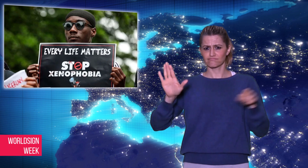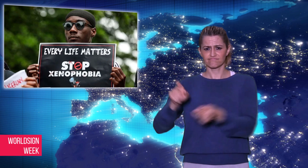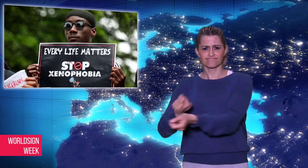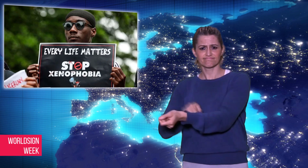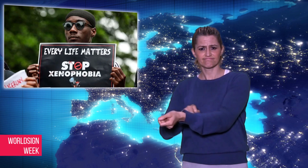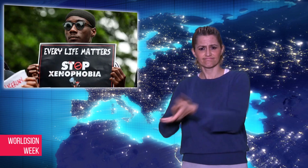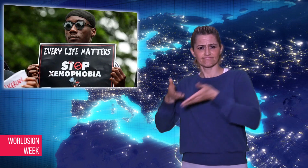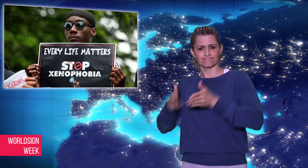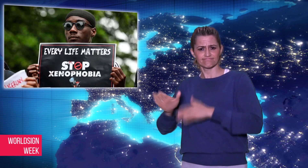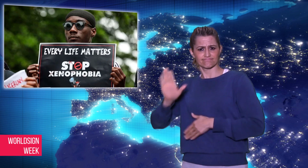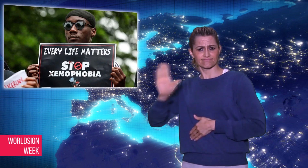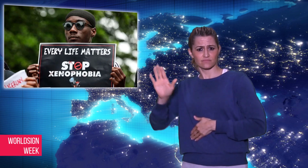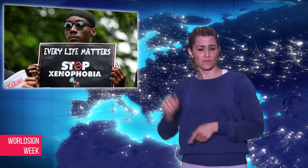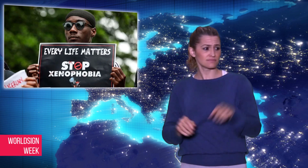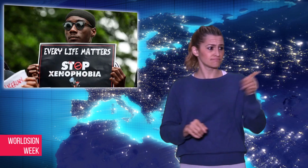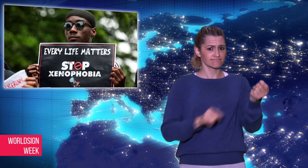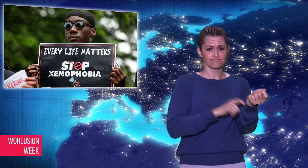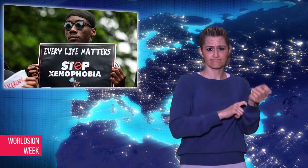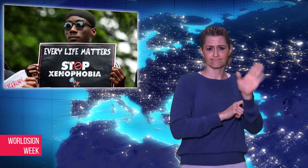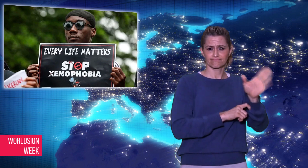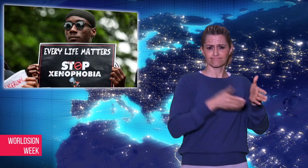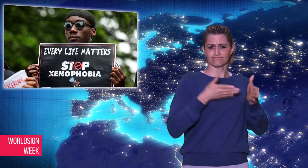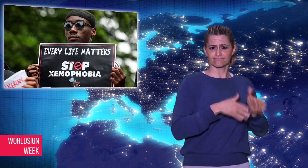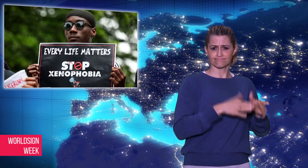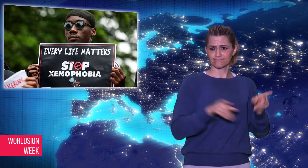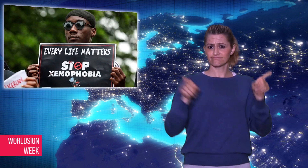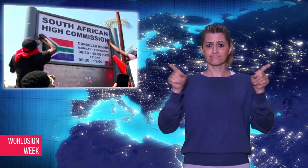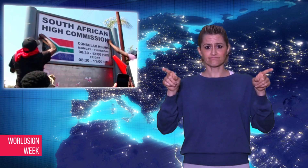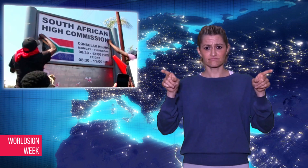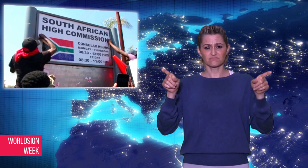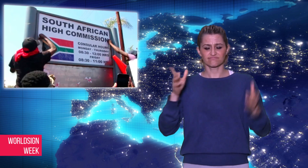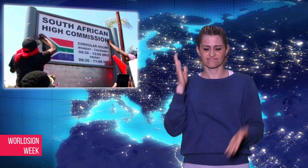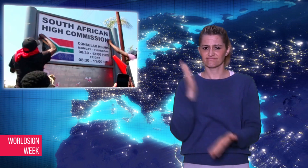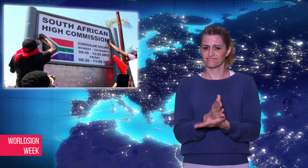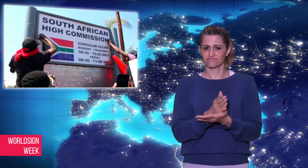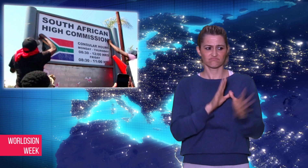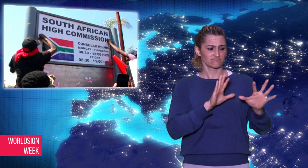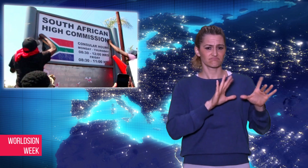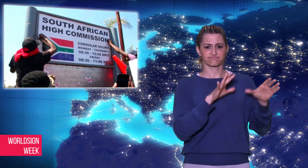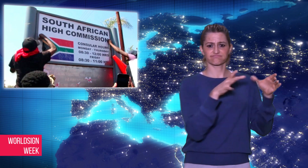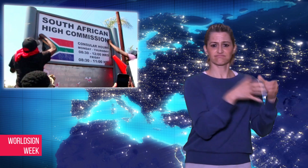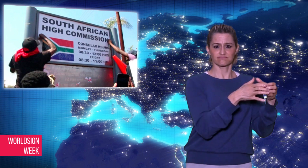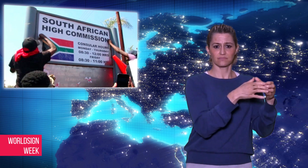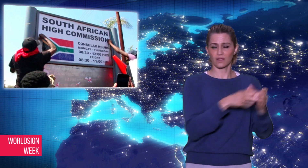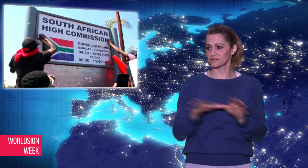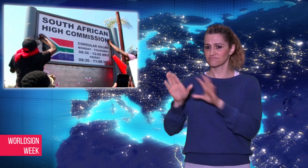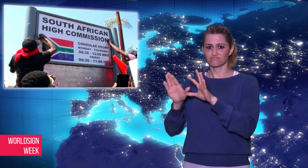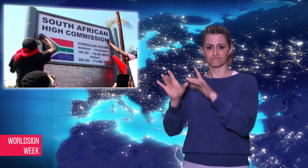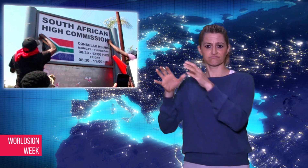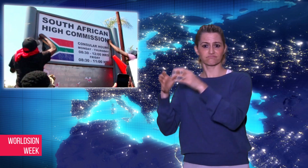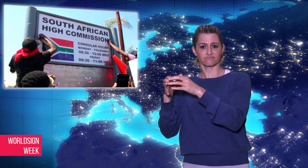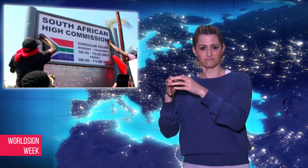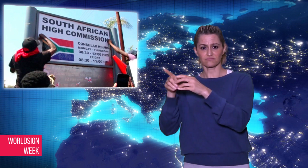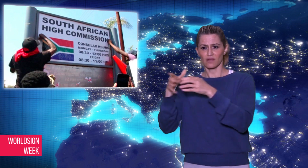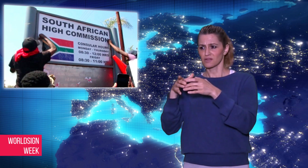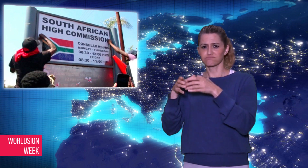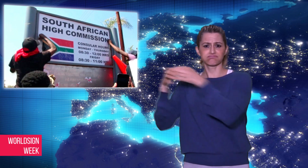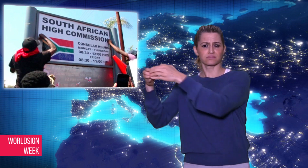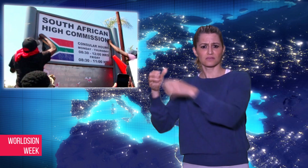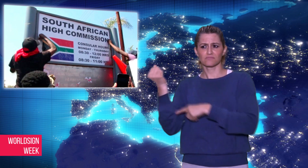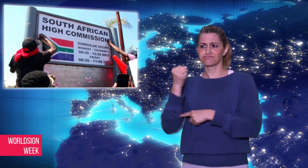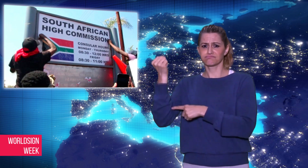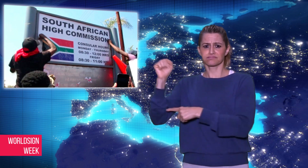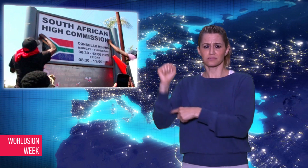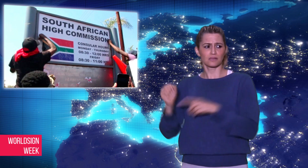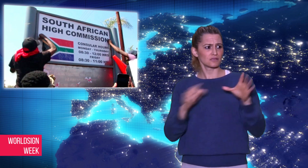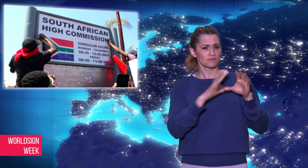Democratic Republic of Congo went to the streets